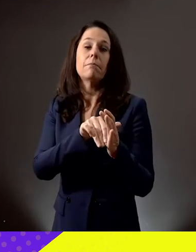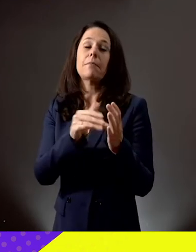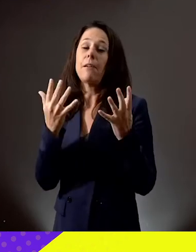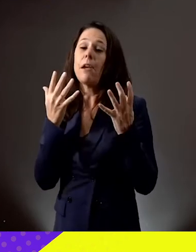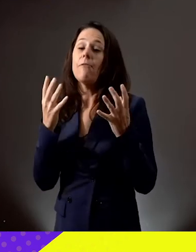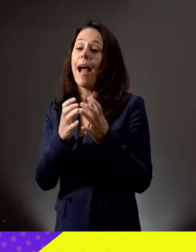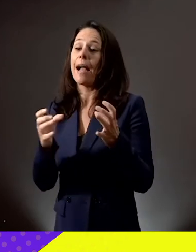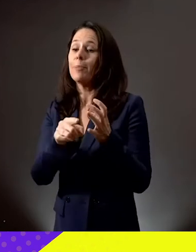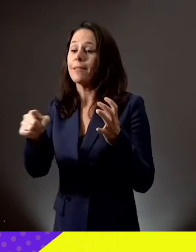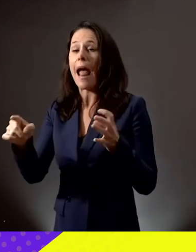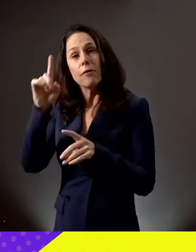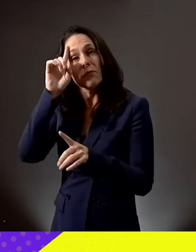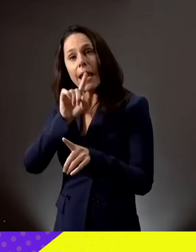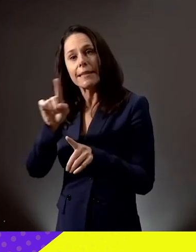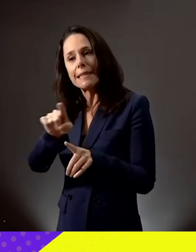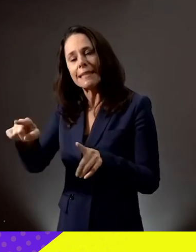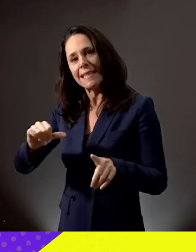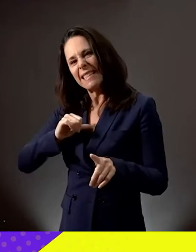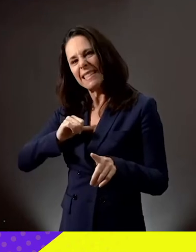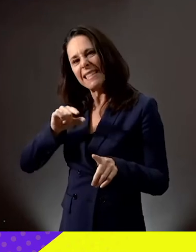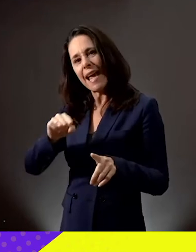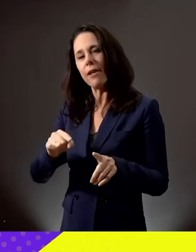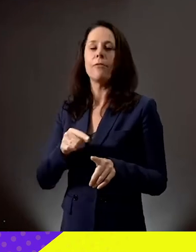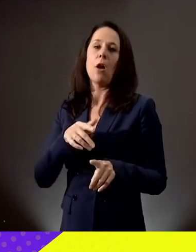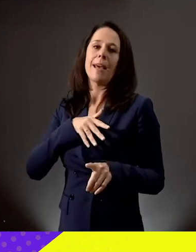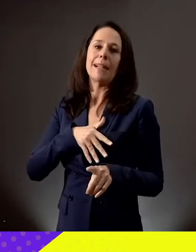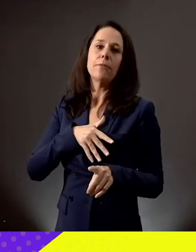they need to have ambitious plans and figures...